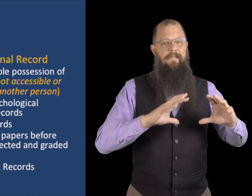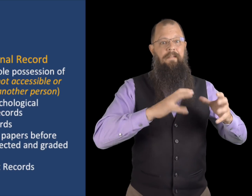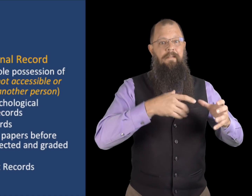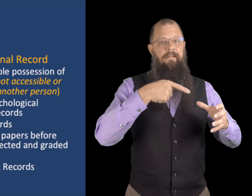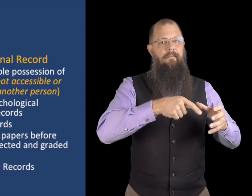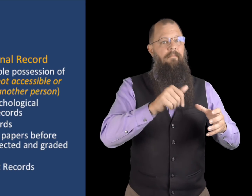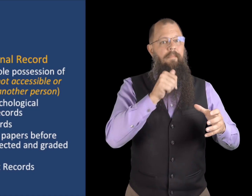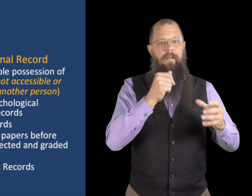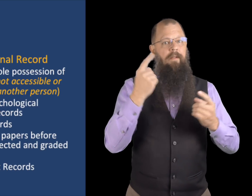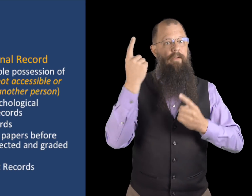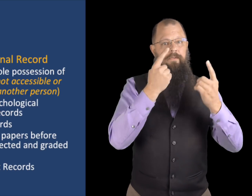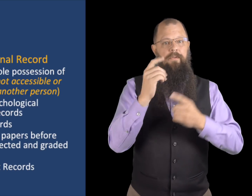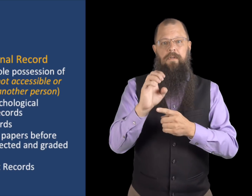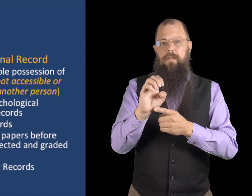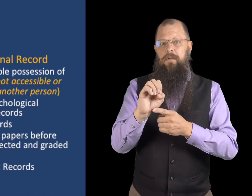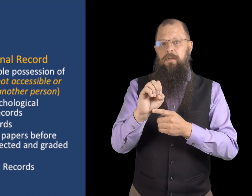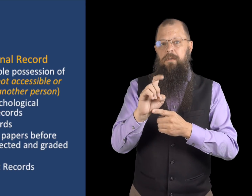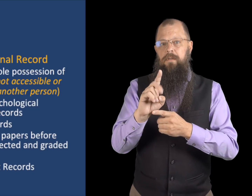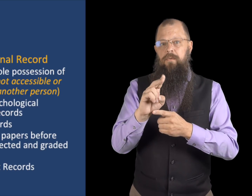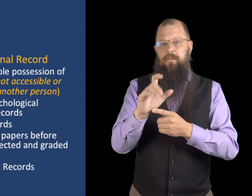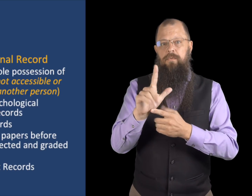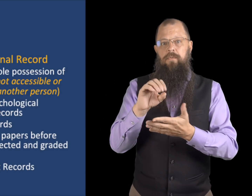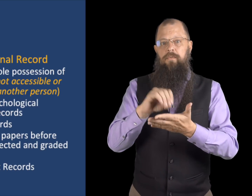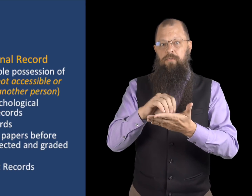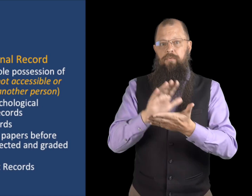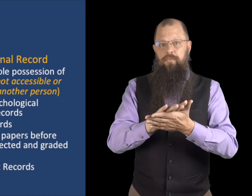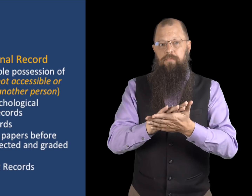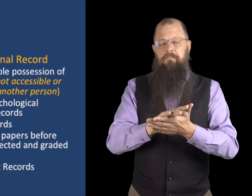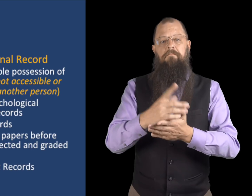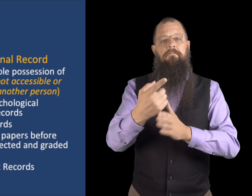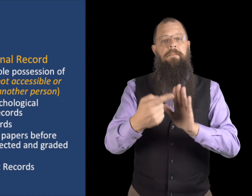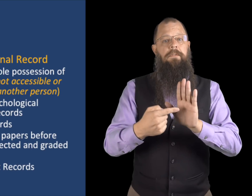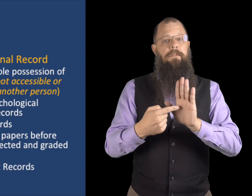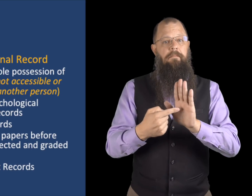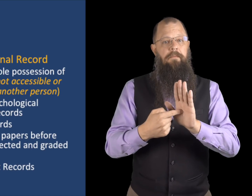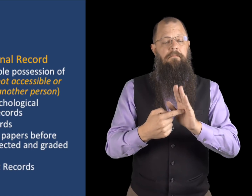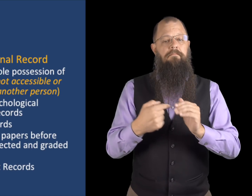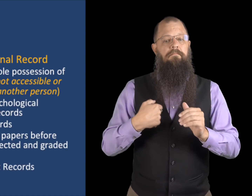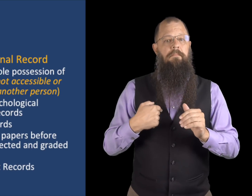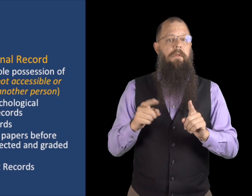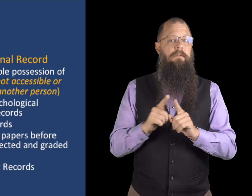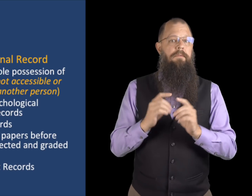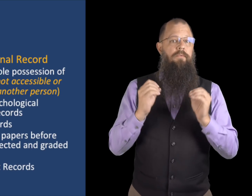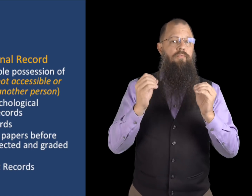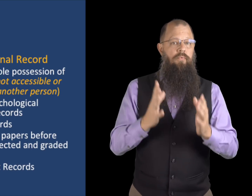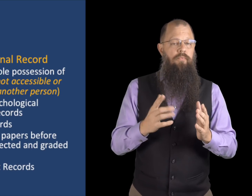There is a category of information that is considered non educational records.